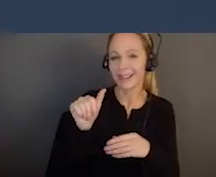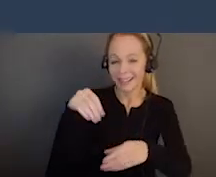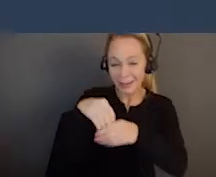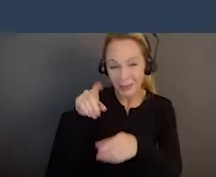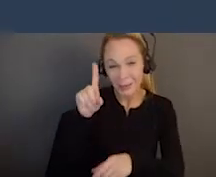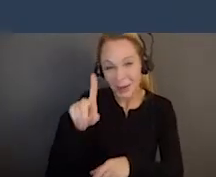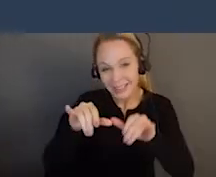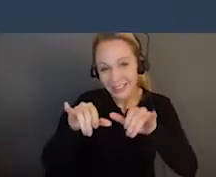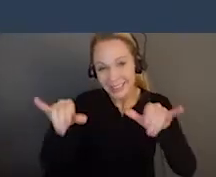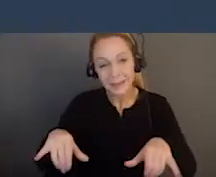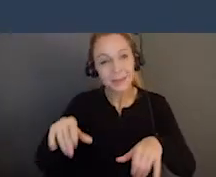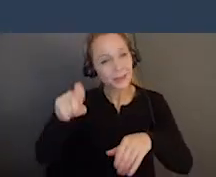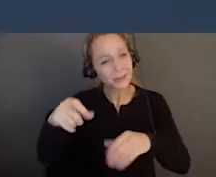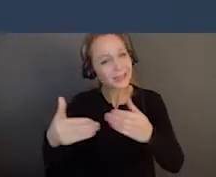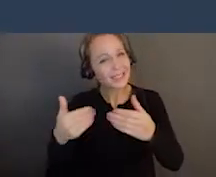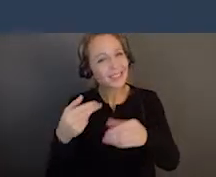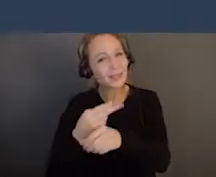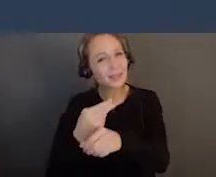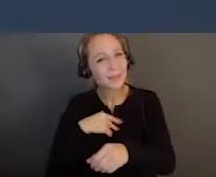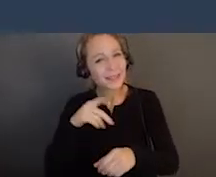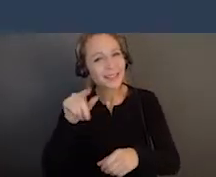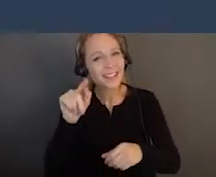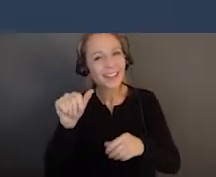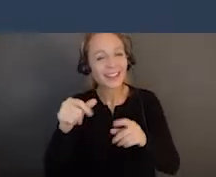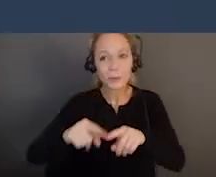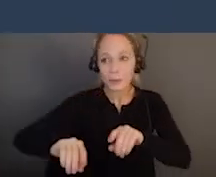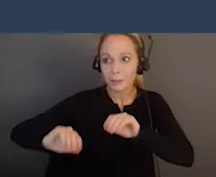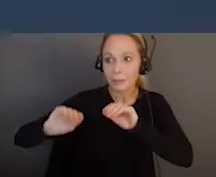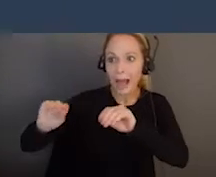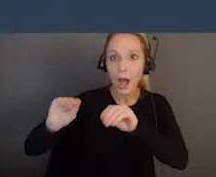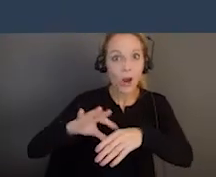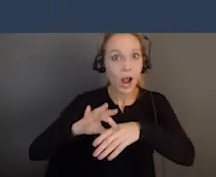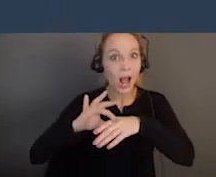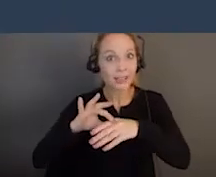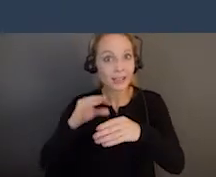SYSTEM, IT SHOULD BE EASY TO USE MY DATA TO POWER CONTENT, RIGHT?